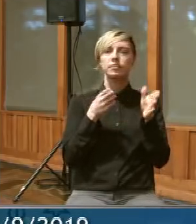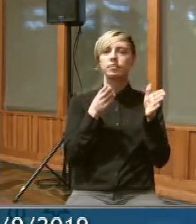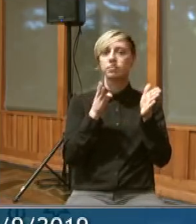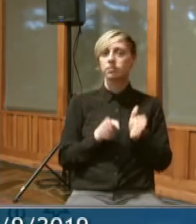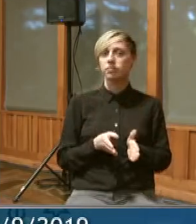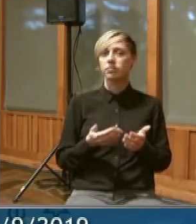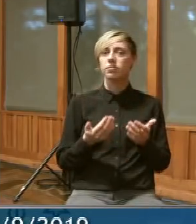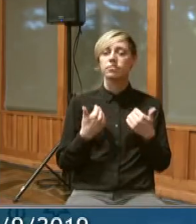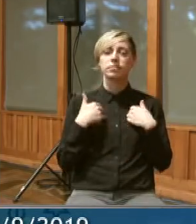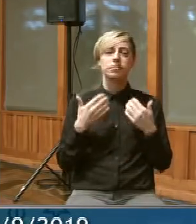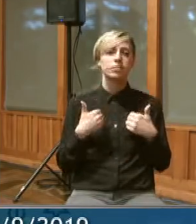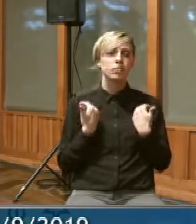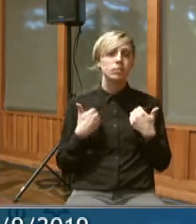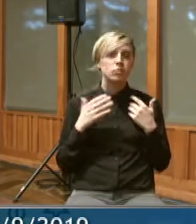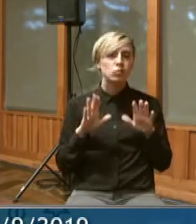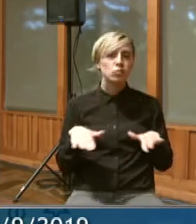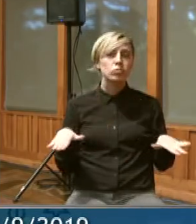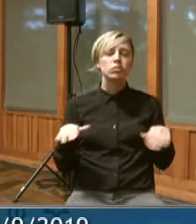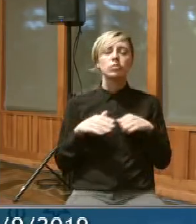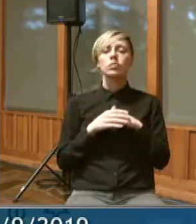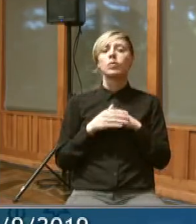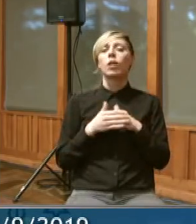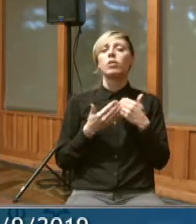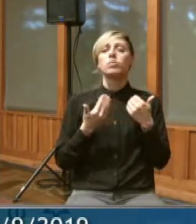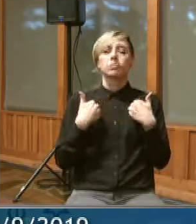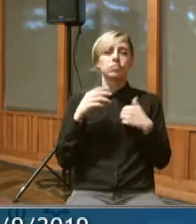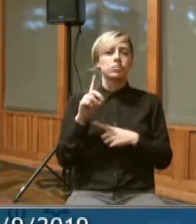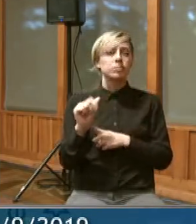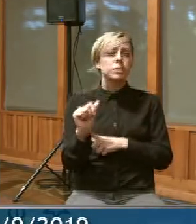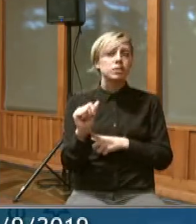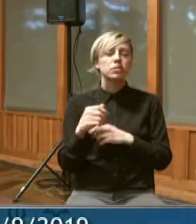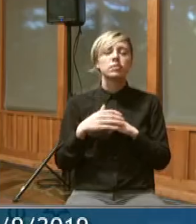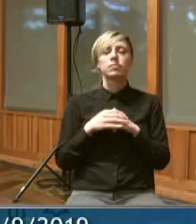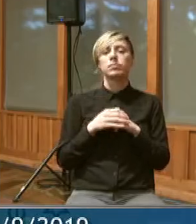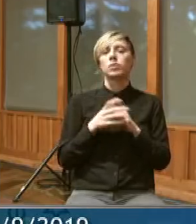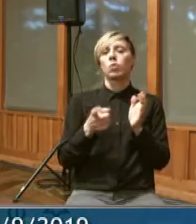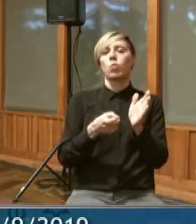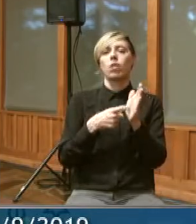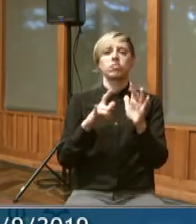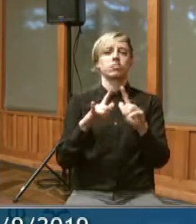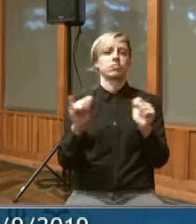ANYONE ELSE? ELDERS. PEOPLE WITH YOUNG CHILDREN. PEOPLE WITH DISABILITIES.